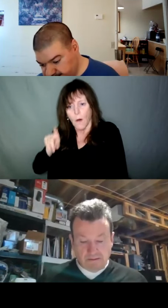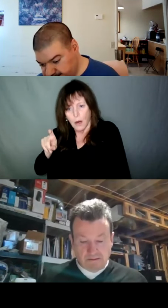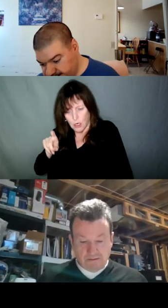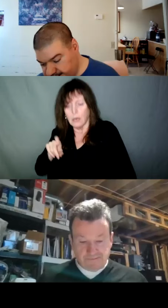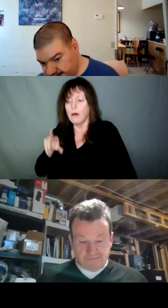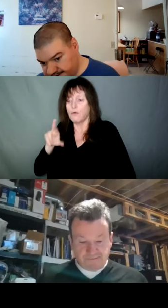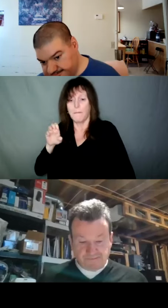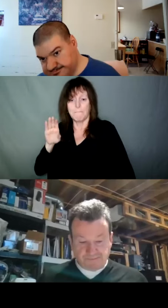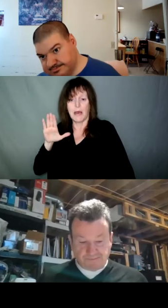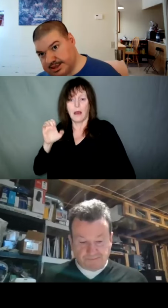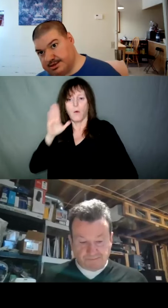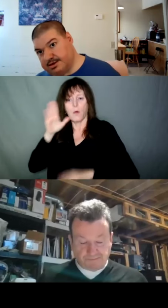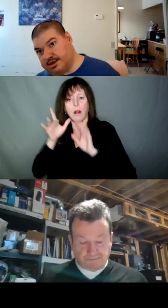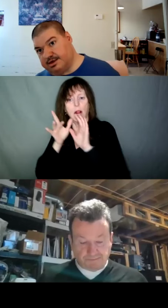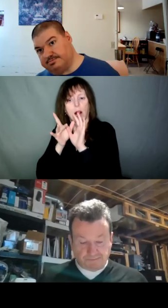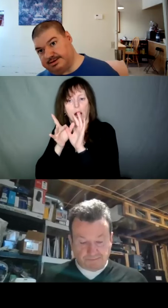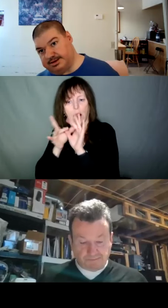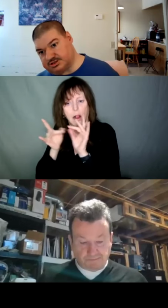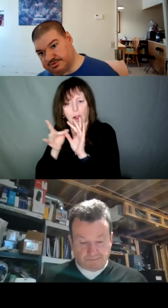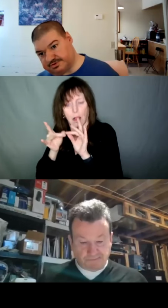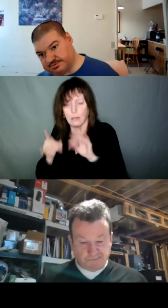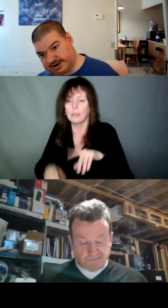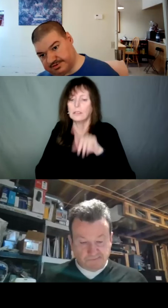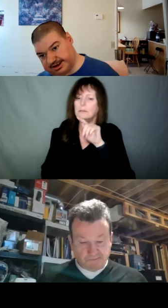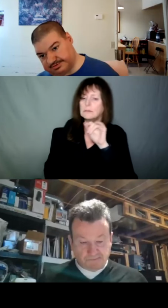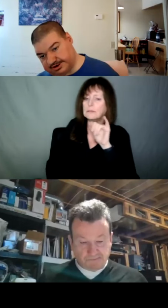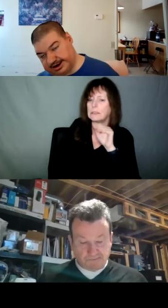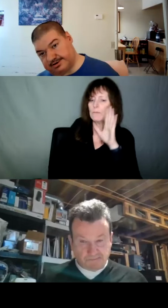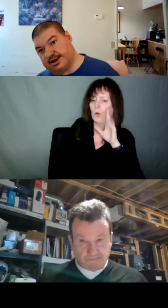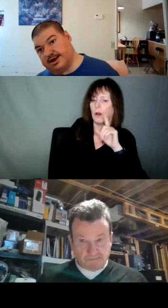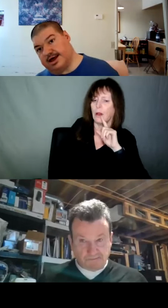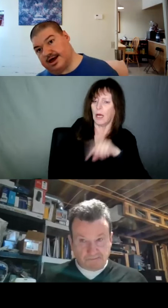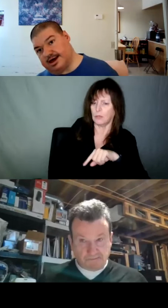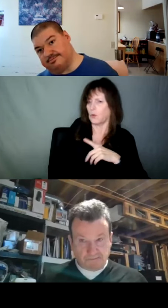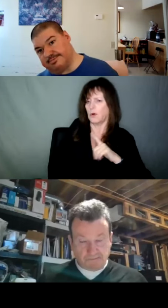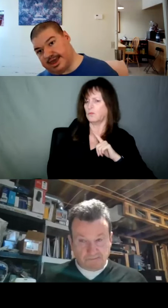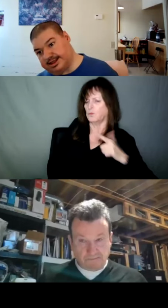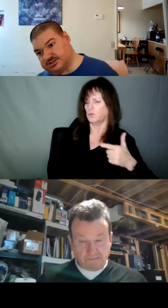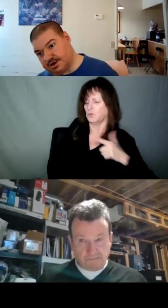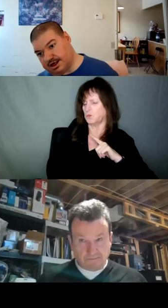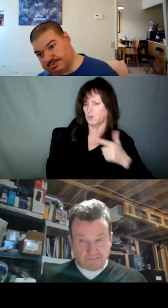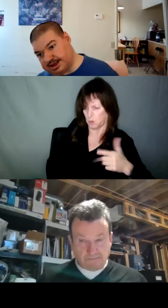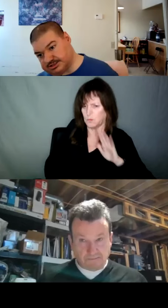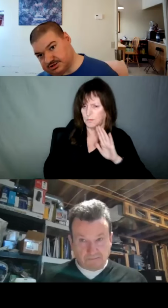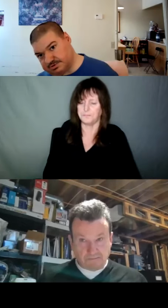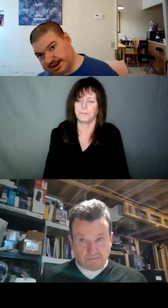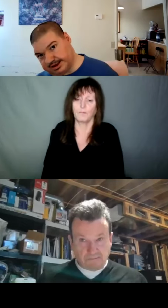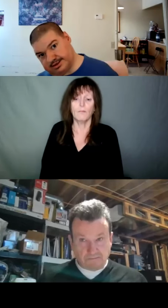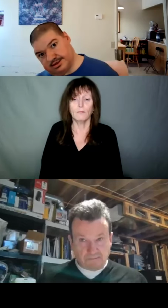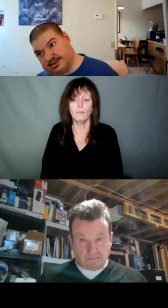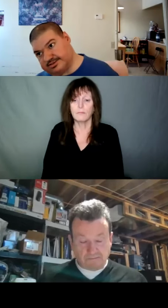and I will pass it to Rebecca to ask the questions that Tim will answer and myself